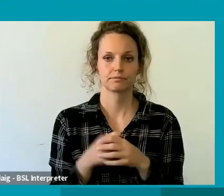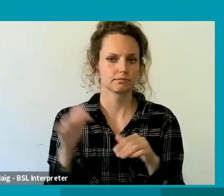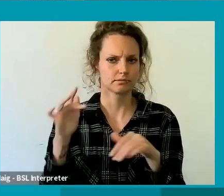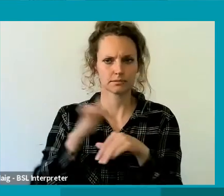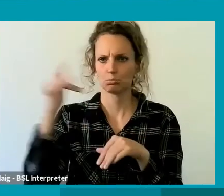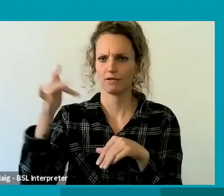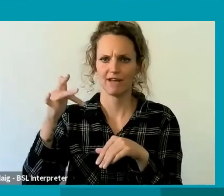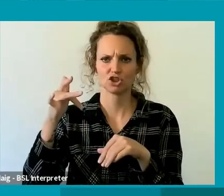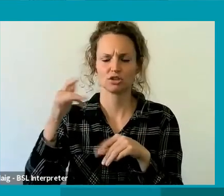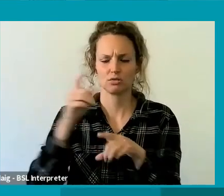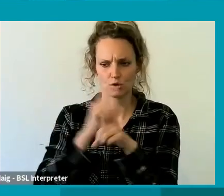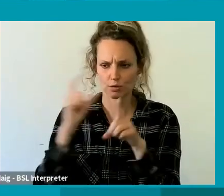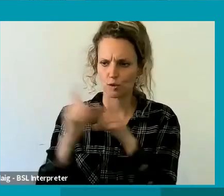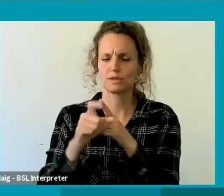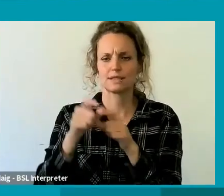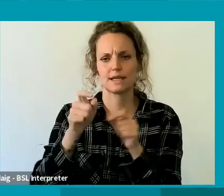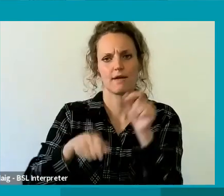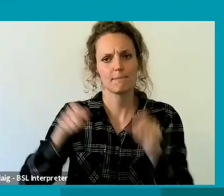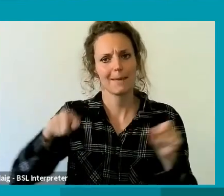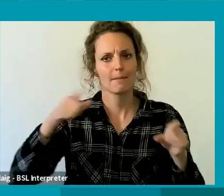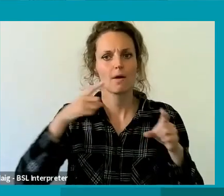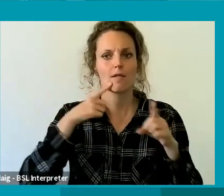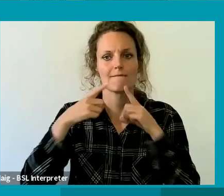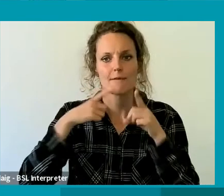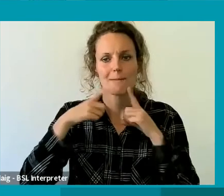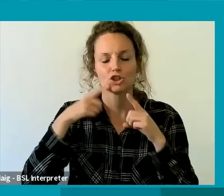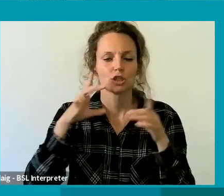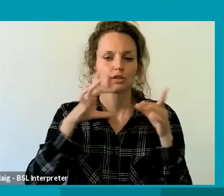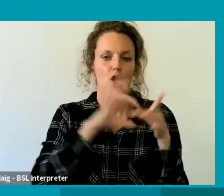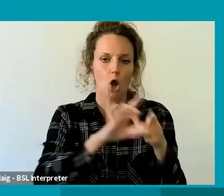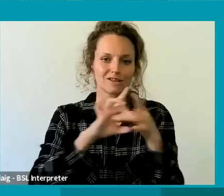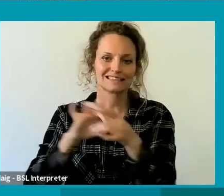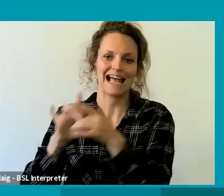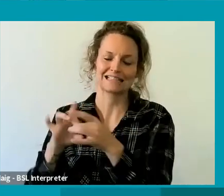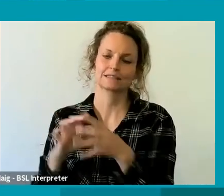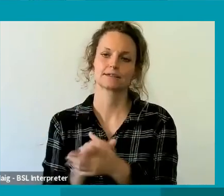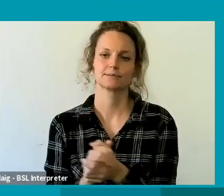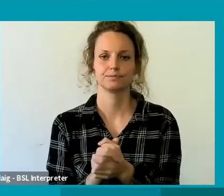and information and contacts that can help you build your career.